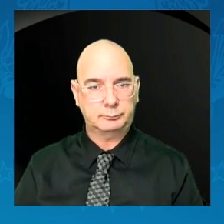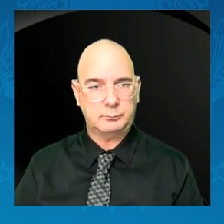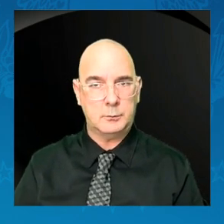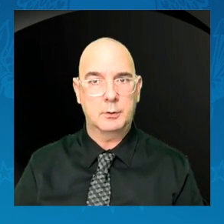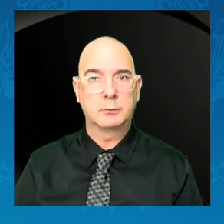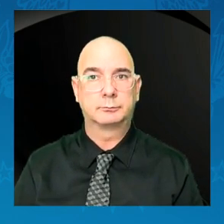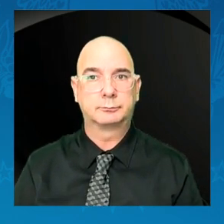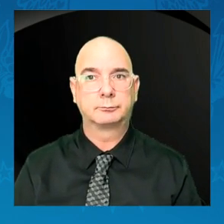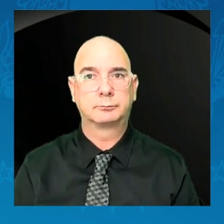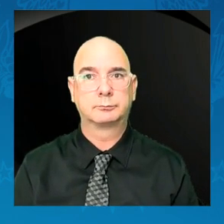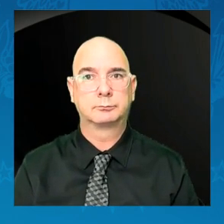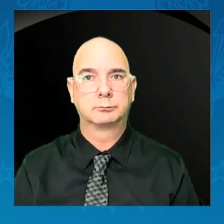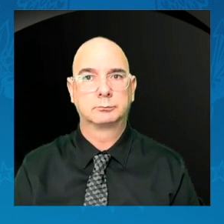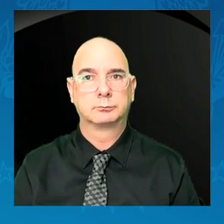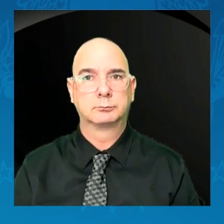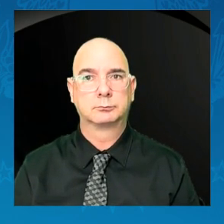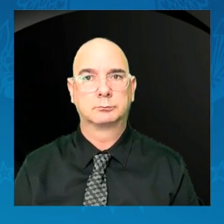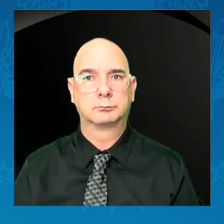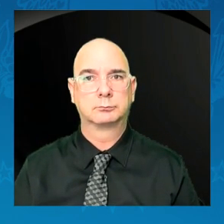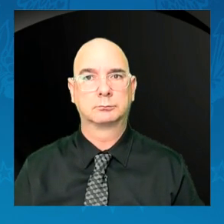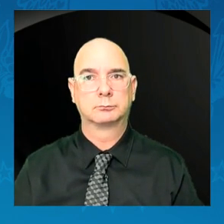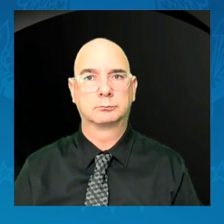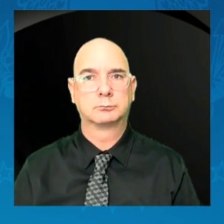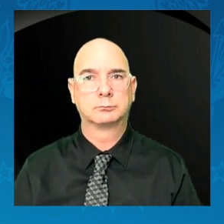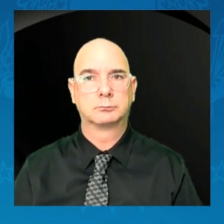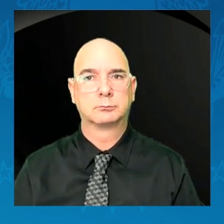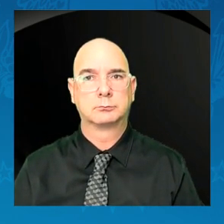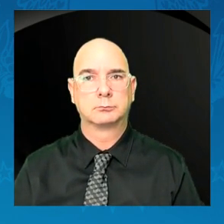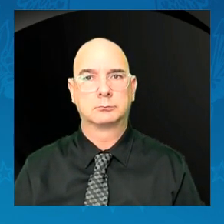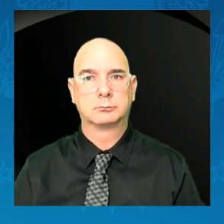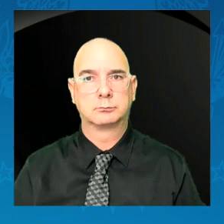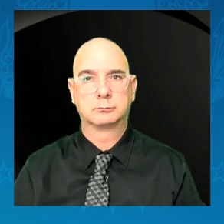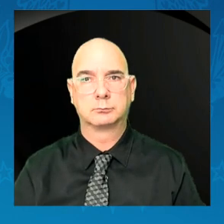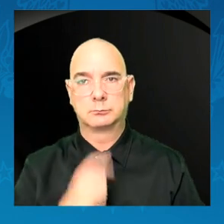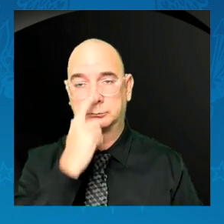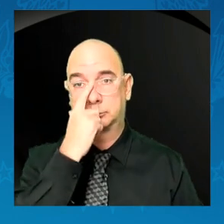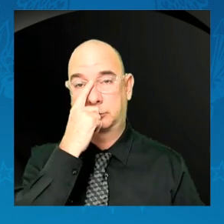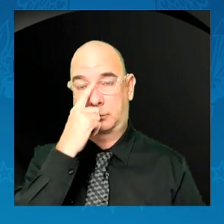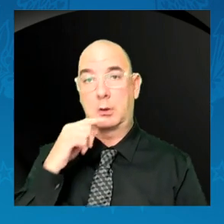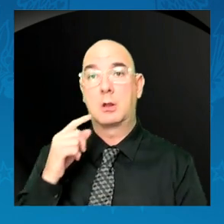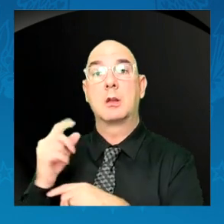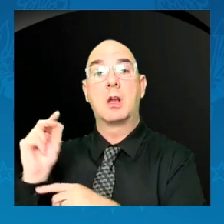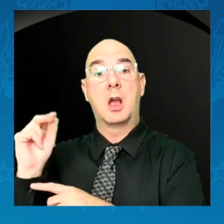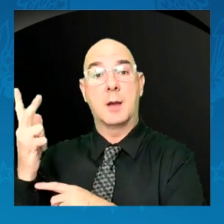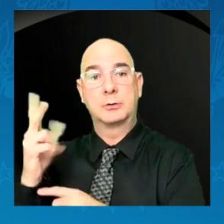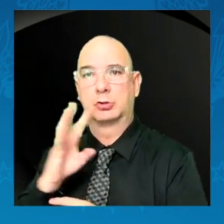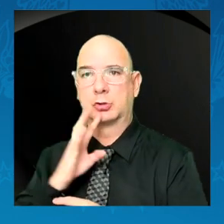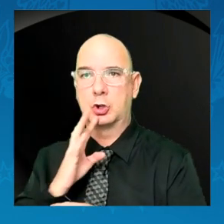consists of commercial, academic and other nonfederal entities to provide the National Space Council advice